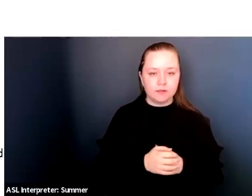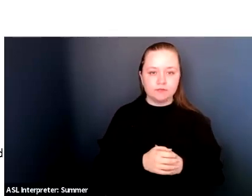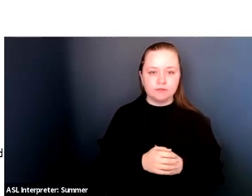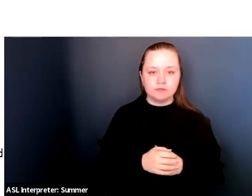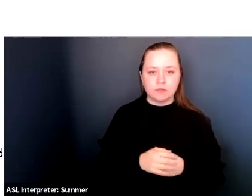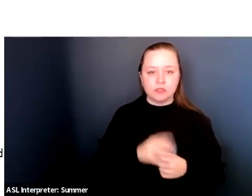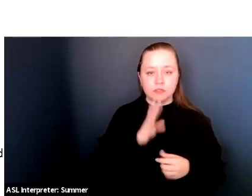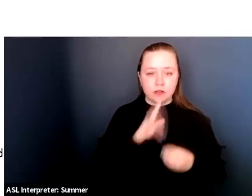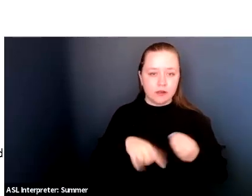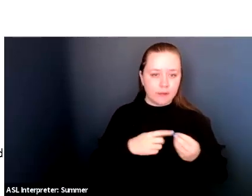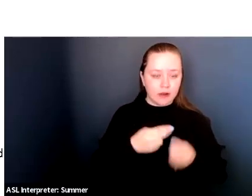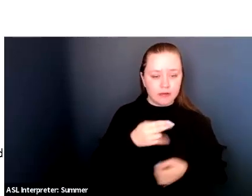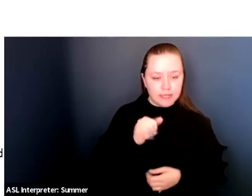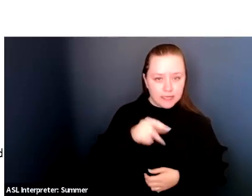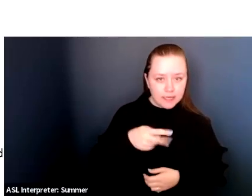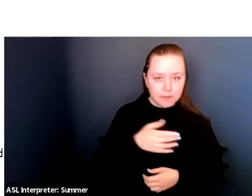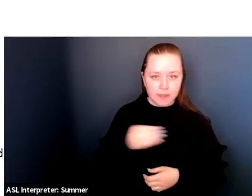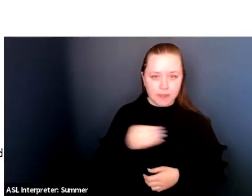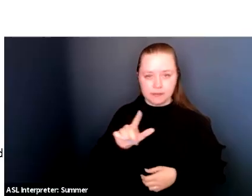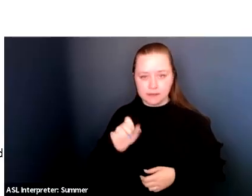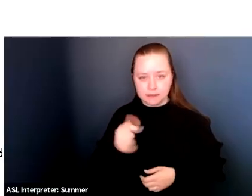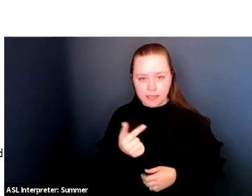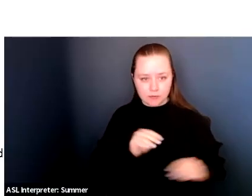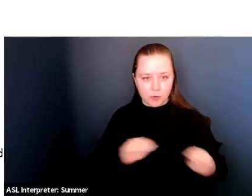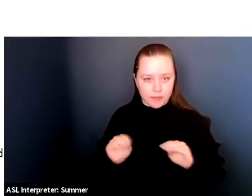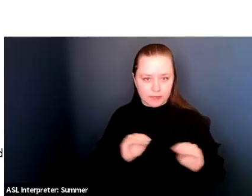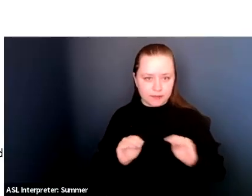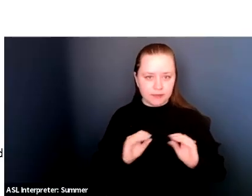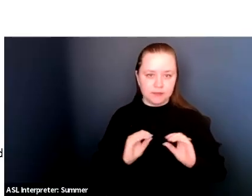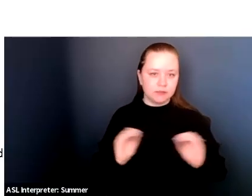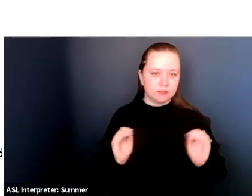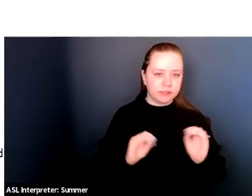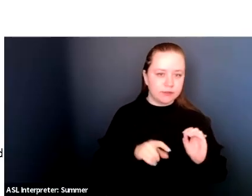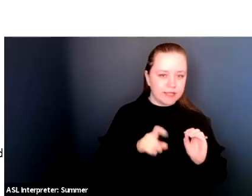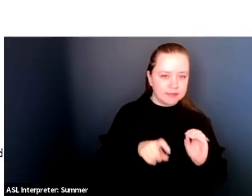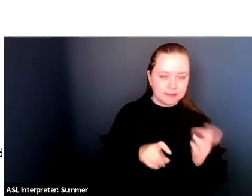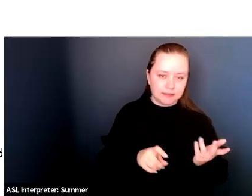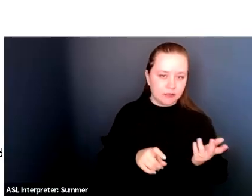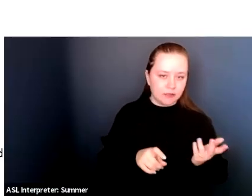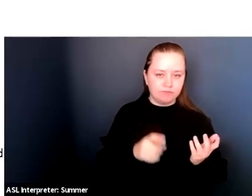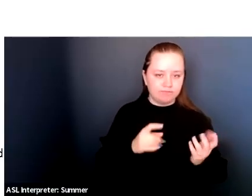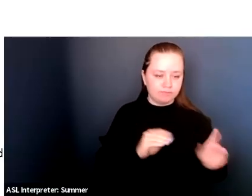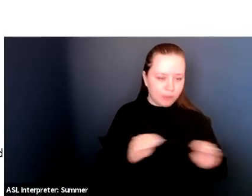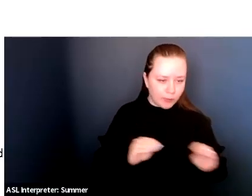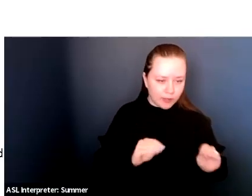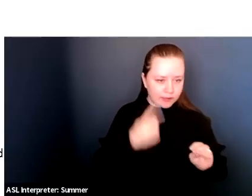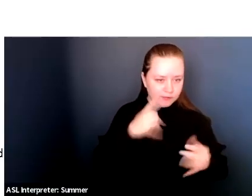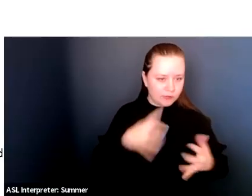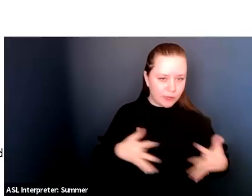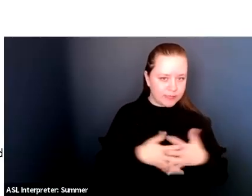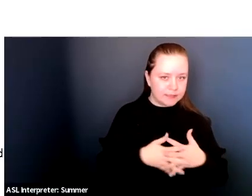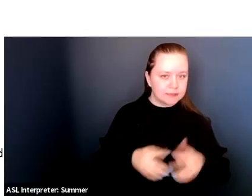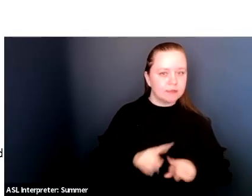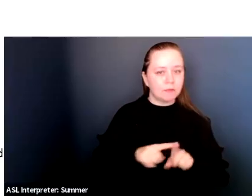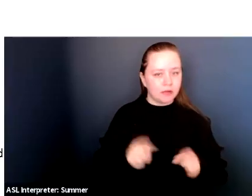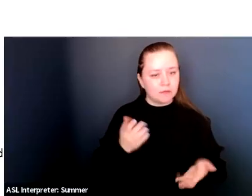there's no necessary hip or leg mobility for pregnancy, but it may be helpful if someone's thinking about what pregnancy and childbirth may